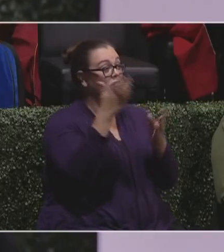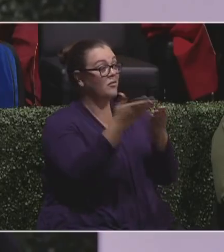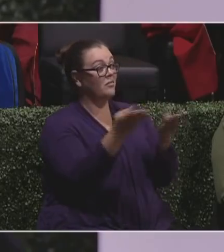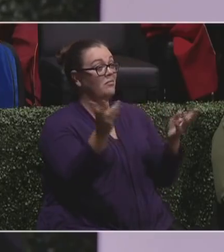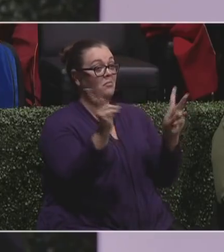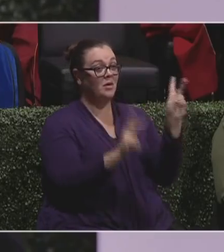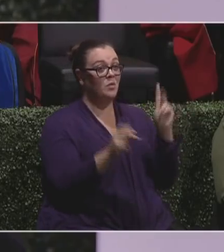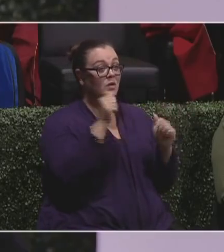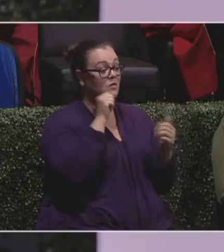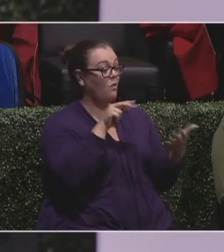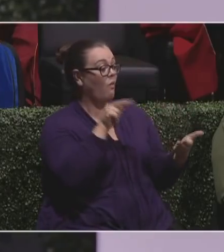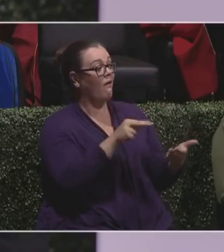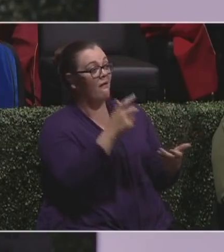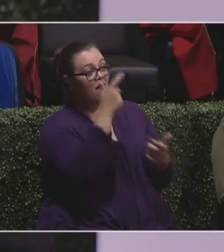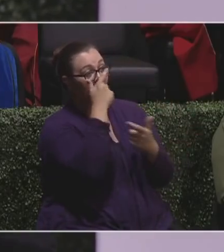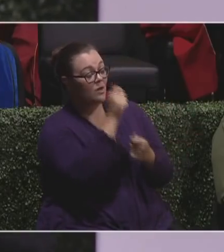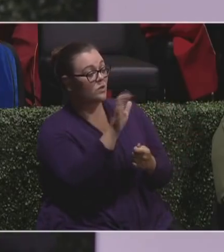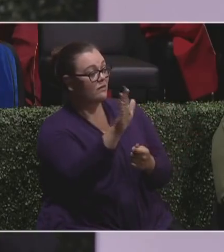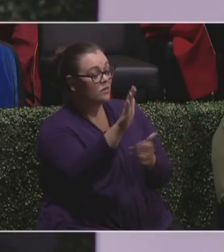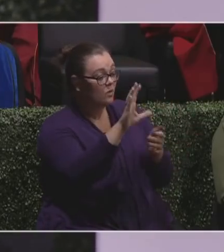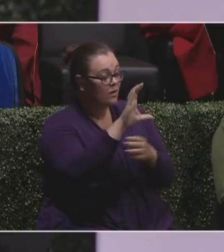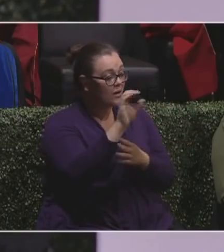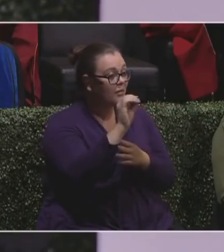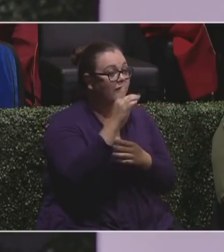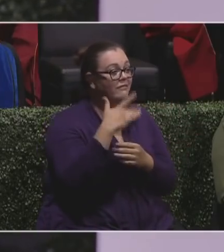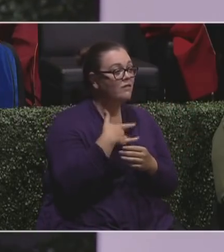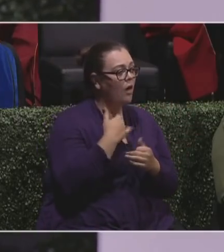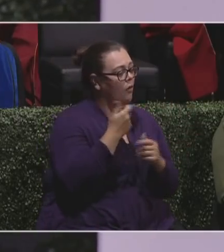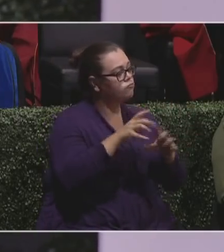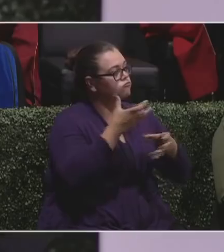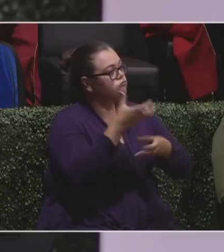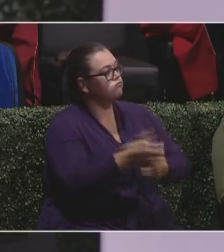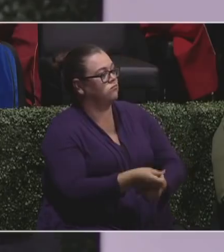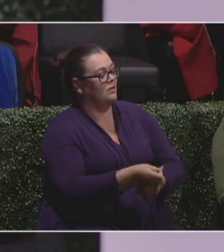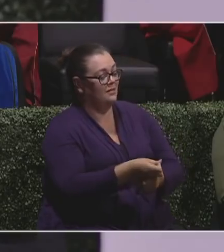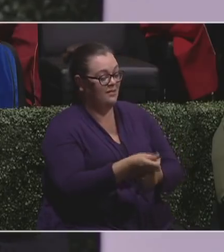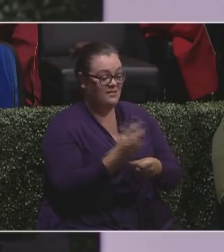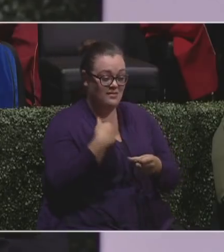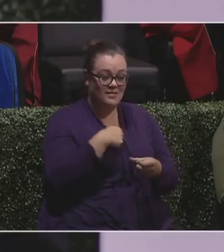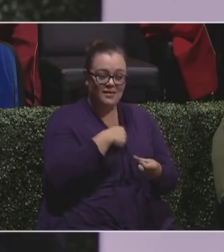BUSINESS MAY BE FALLING IN THE HANDS OF A COUPLE OF PEOPLE, 100 PEOPLE, 1,000